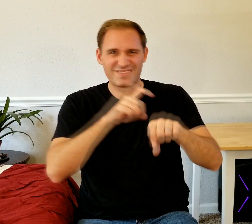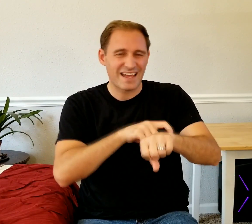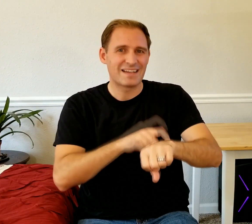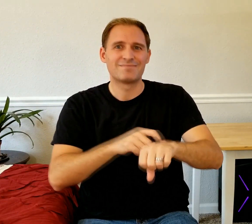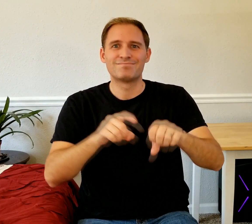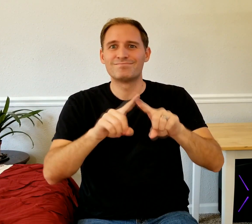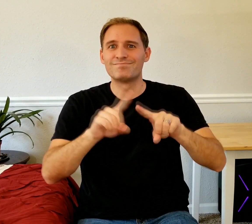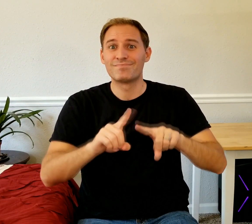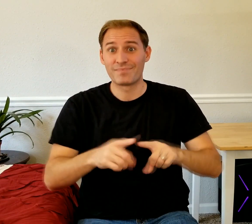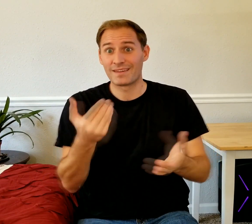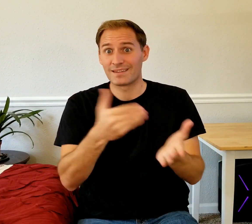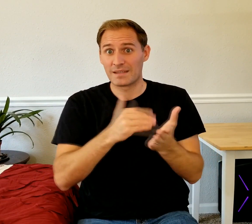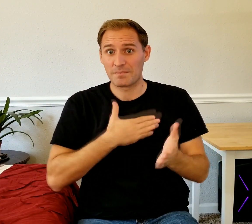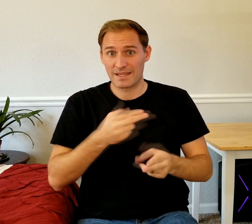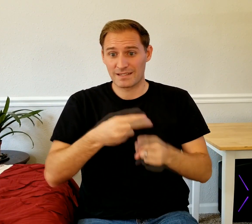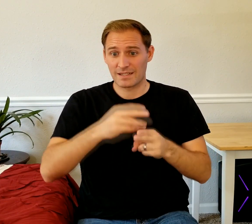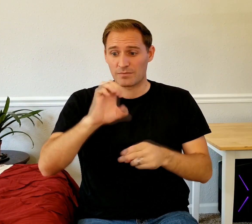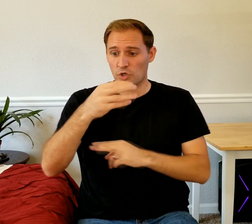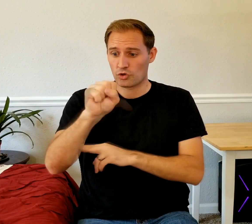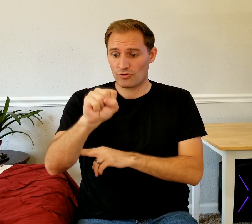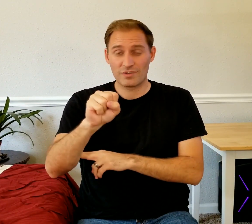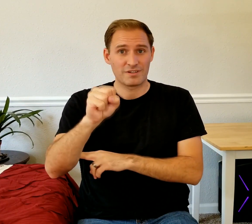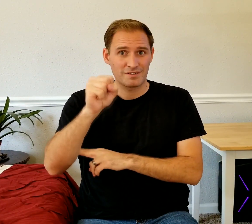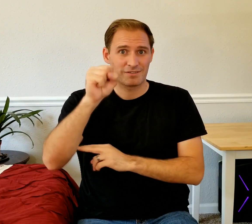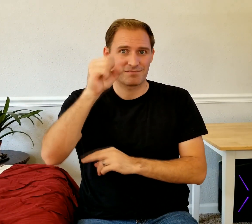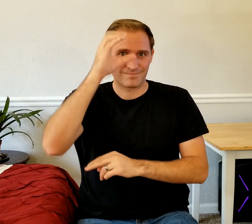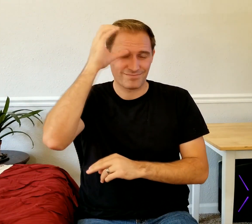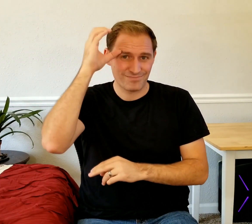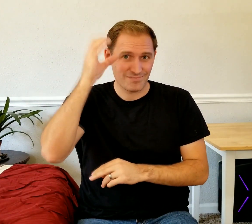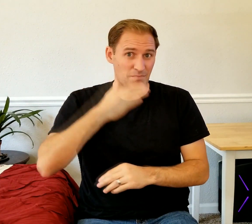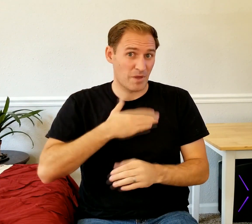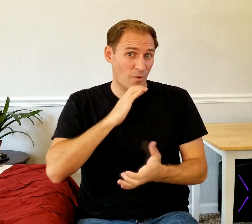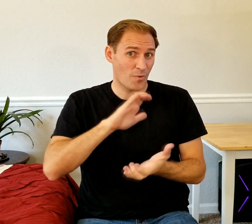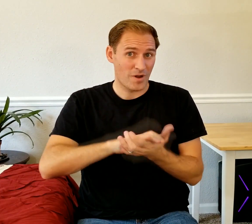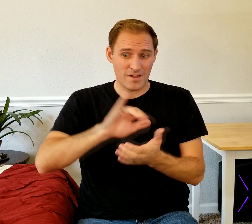again my name is Chris Gorges, my wife Johnni Gorges will also be there and